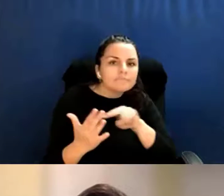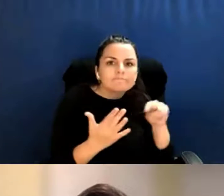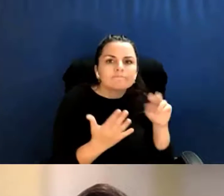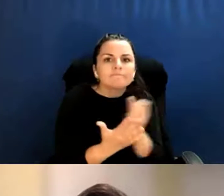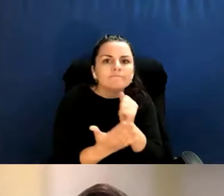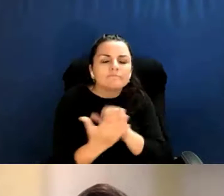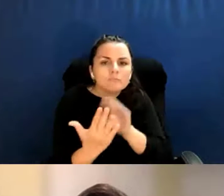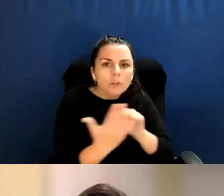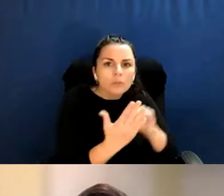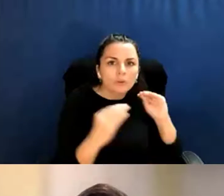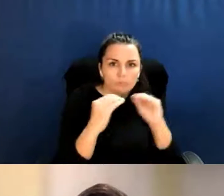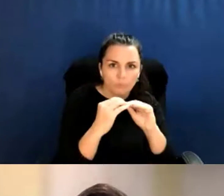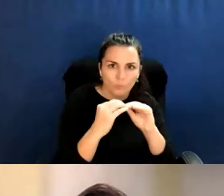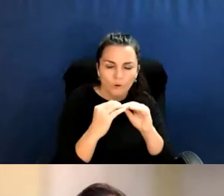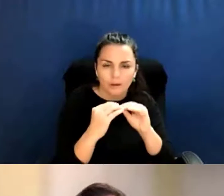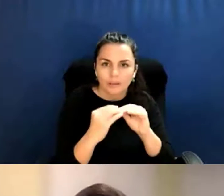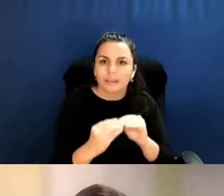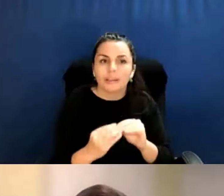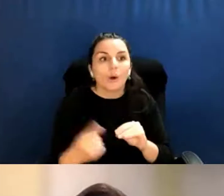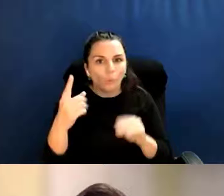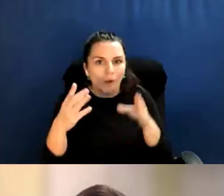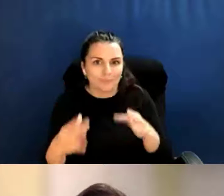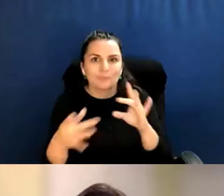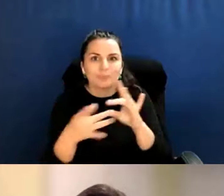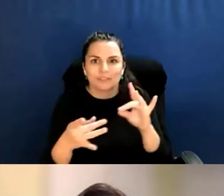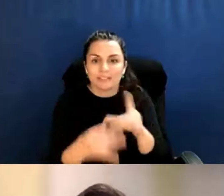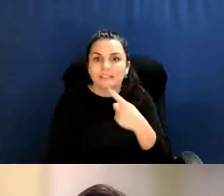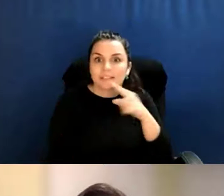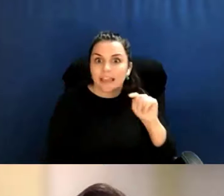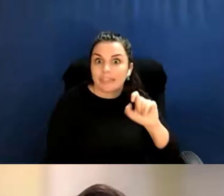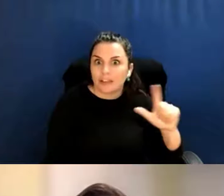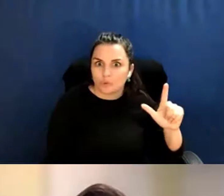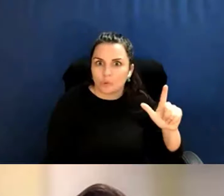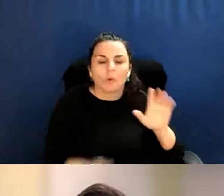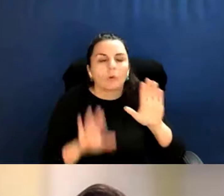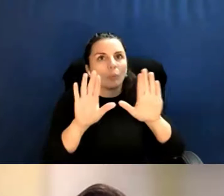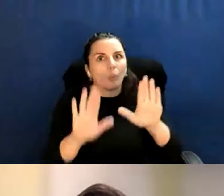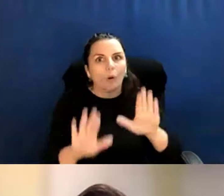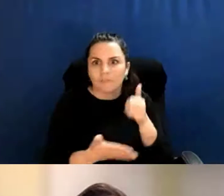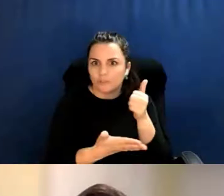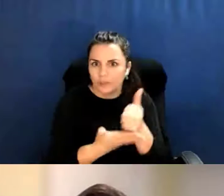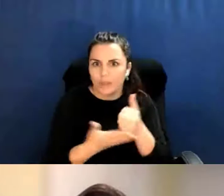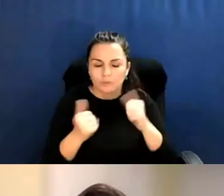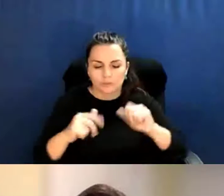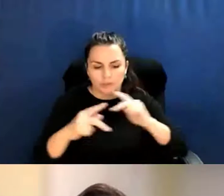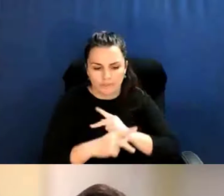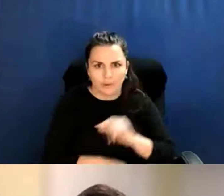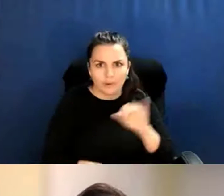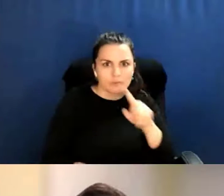saying the tool that was presented in that presentation was very helpful to help you in determining whether it was human subjects research.